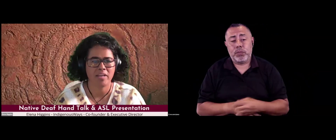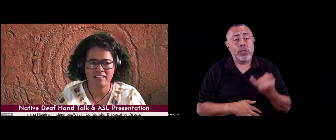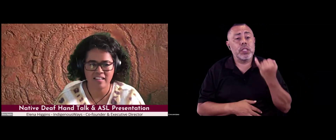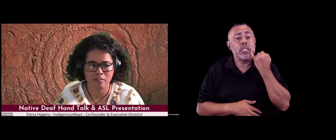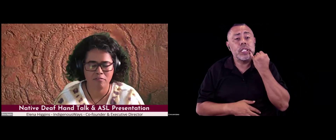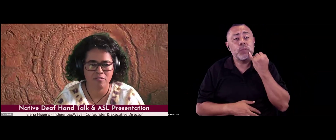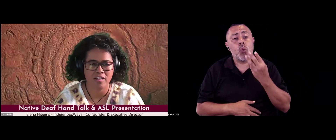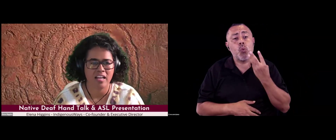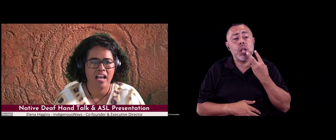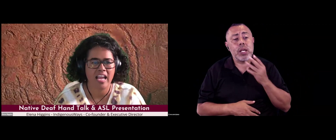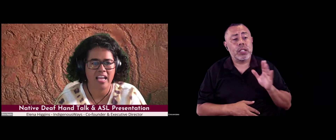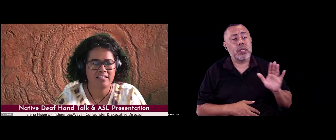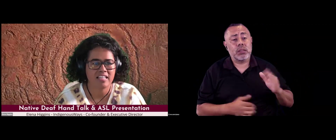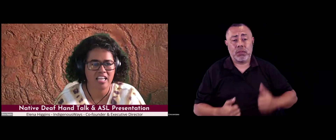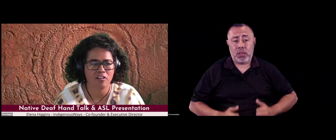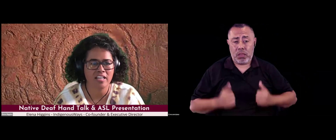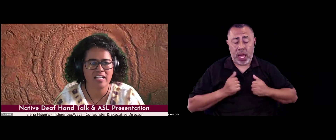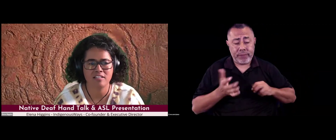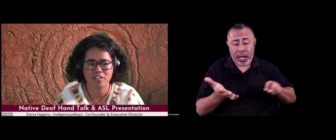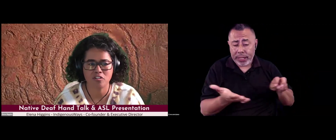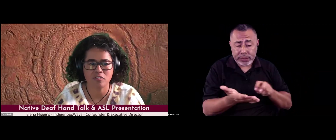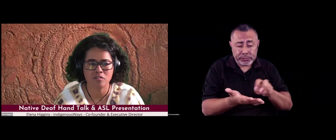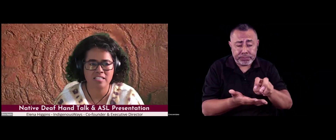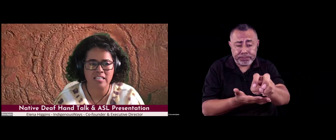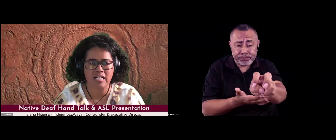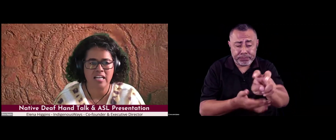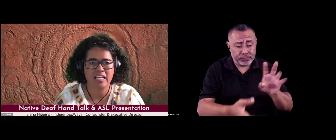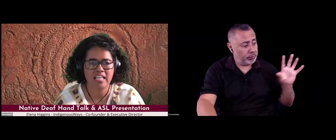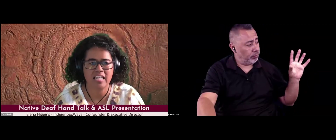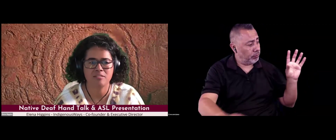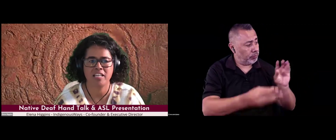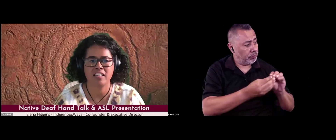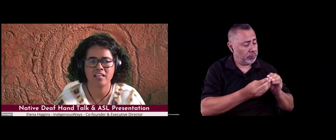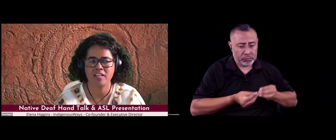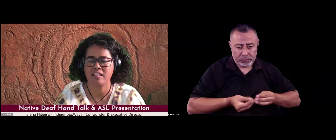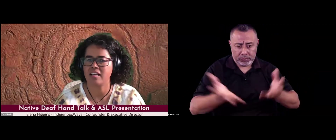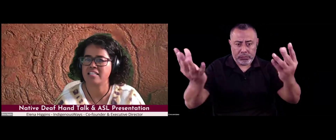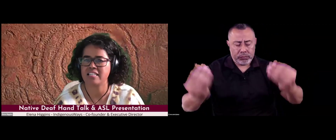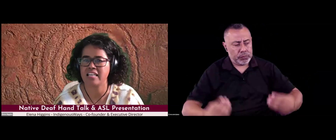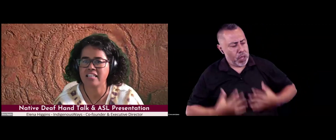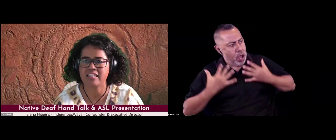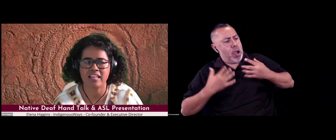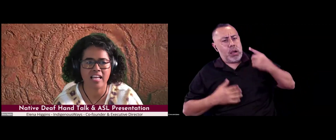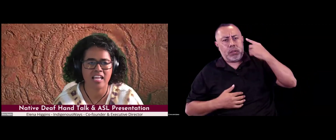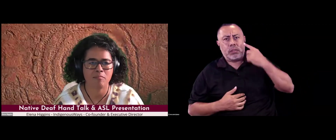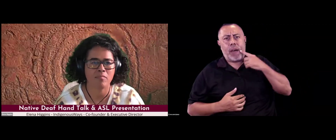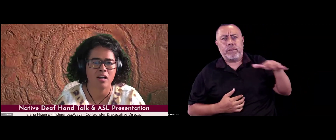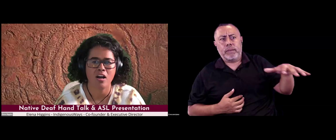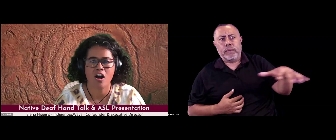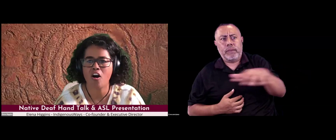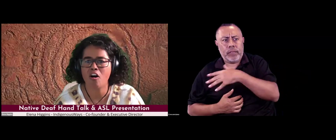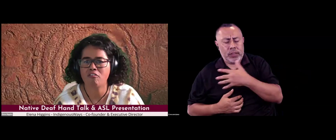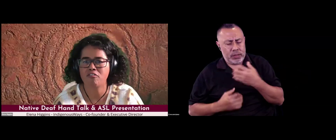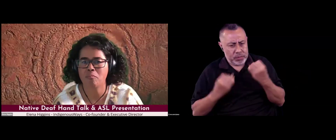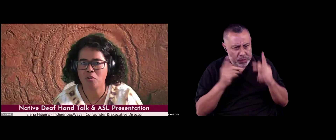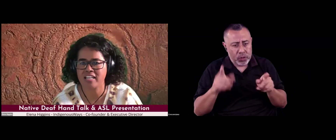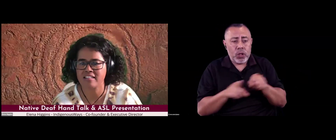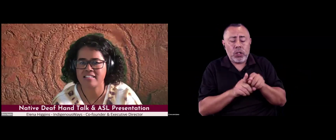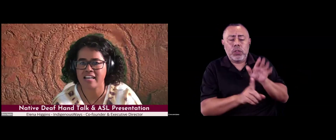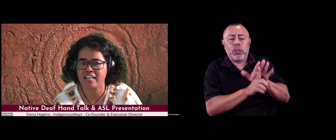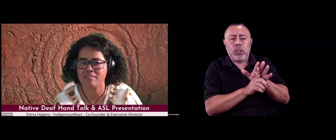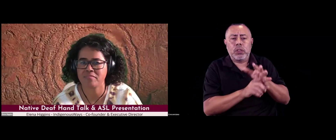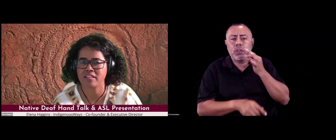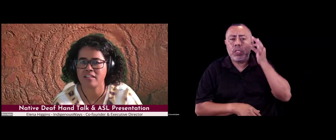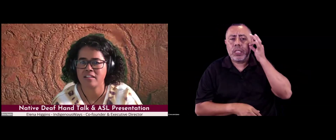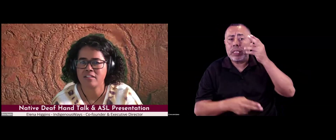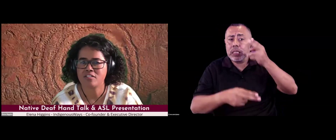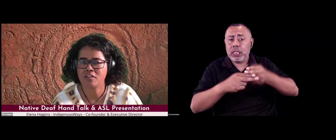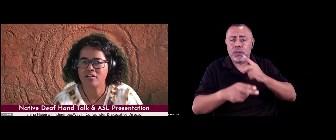To many deaths and hearing individuals. And he has been given his Indian name. Of Morningstar.